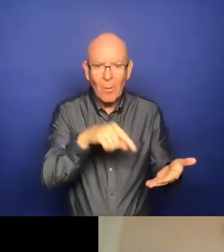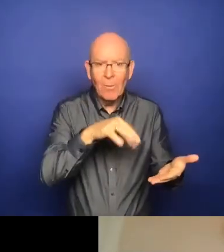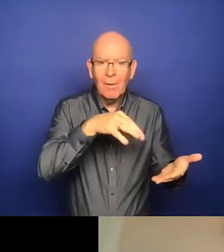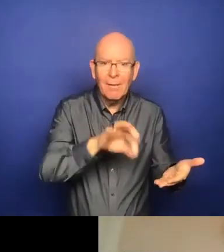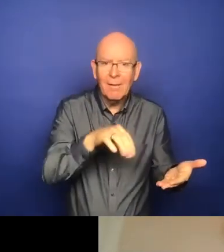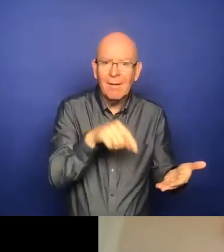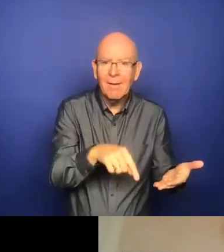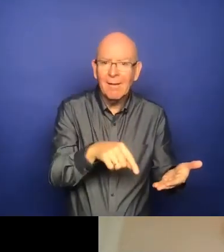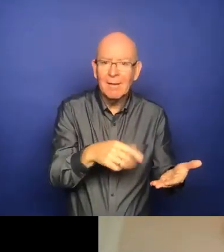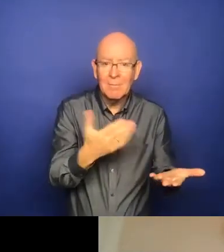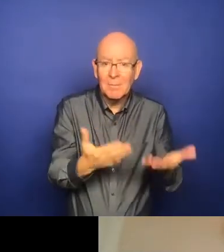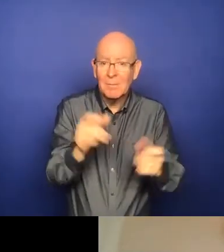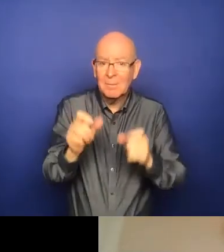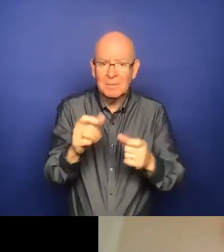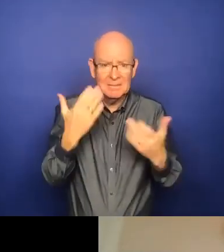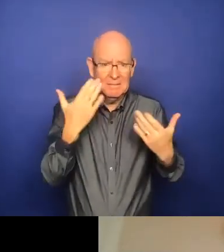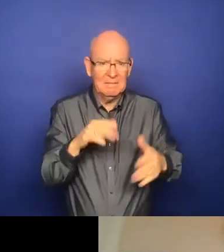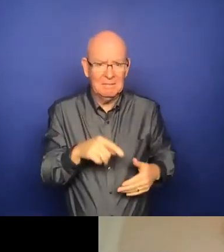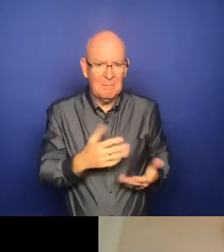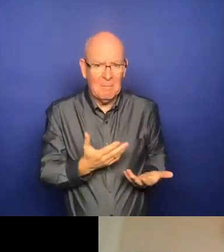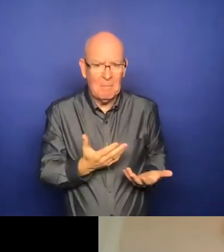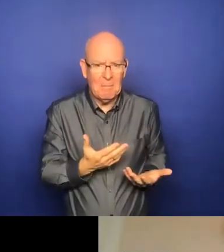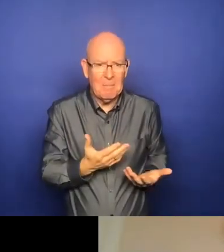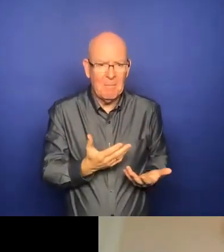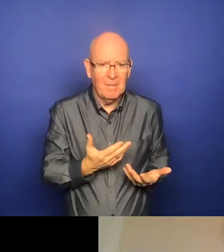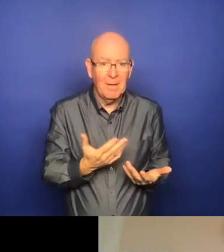is implemented then about the question. So the standard